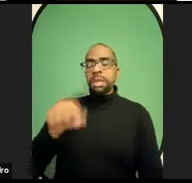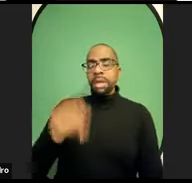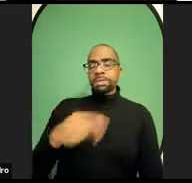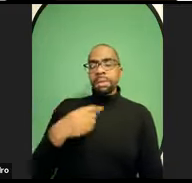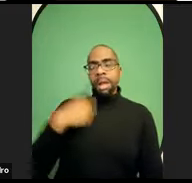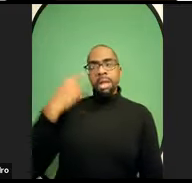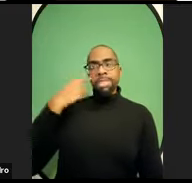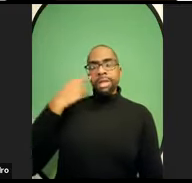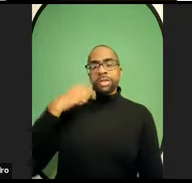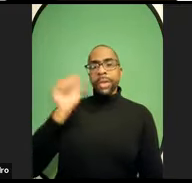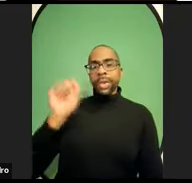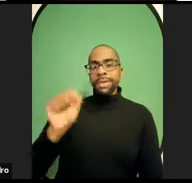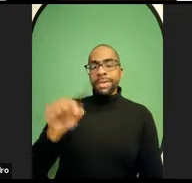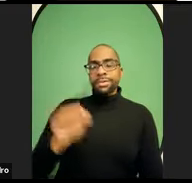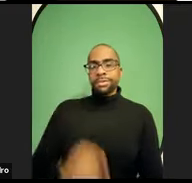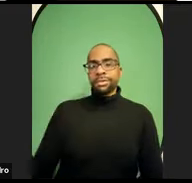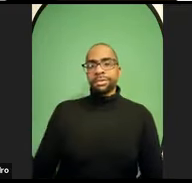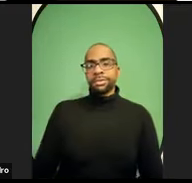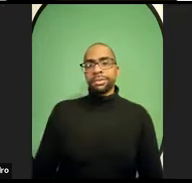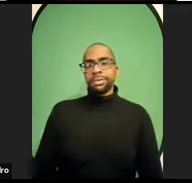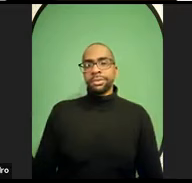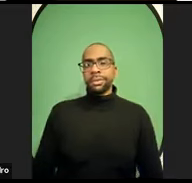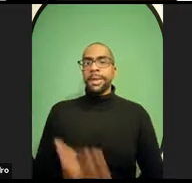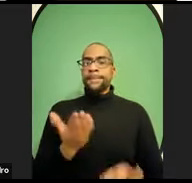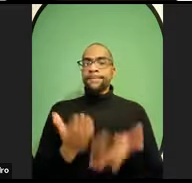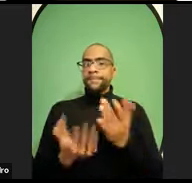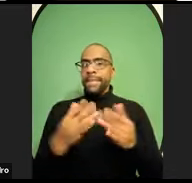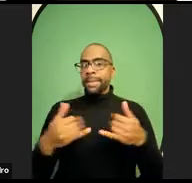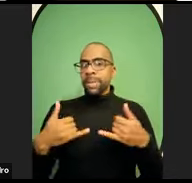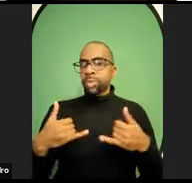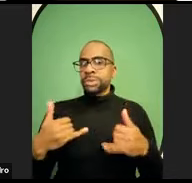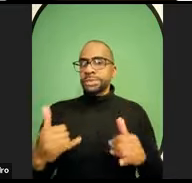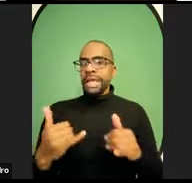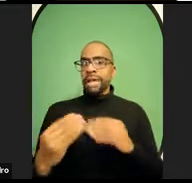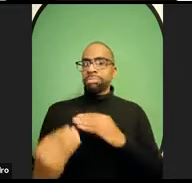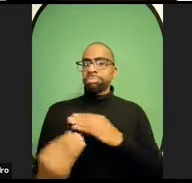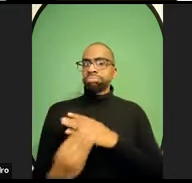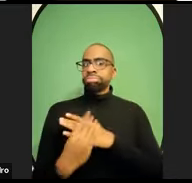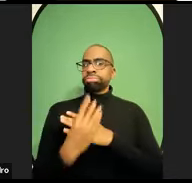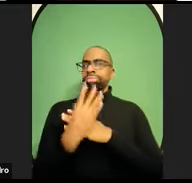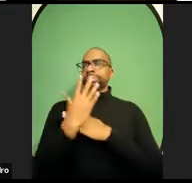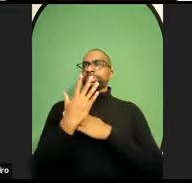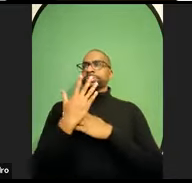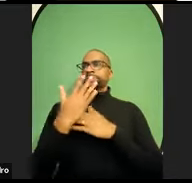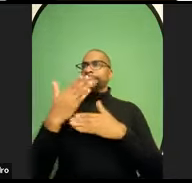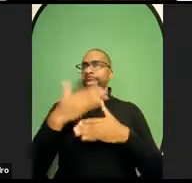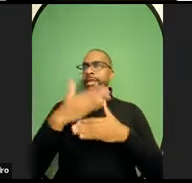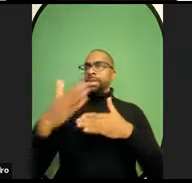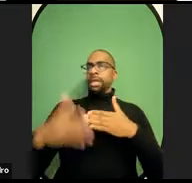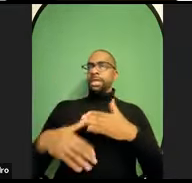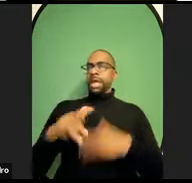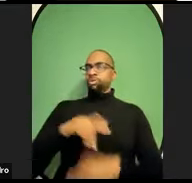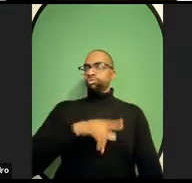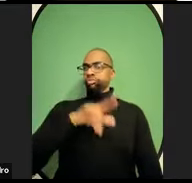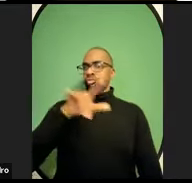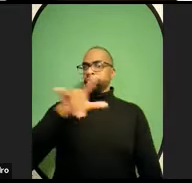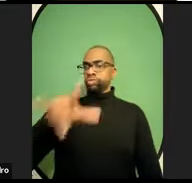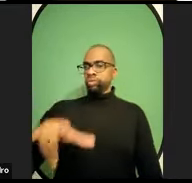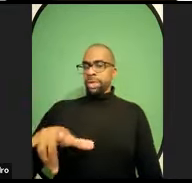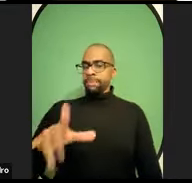In those cases, I think so. I think, you know I think, you know, you may have. still just got him. posed towards the end of your trip